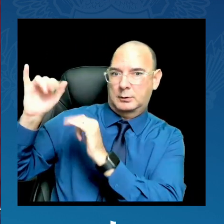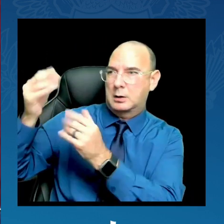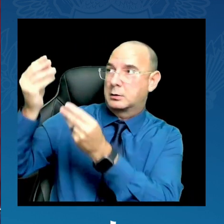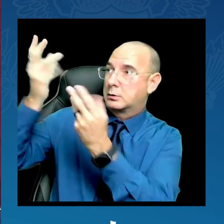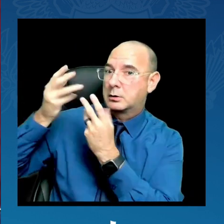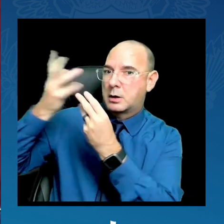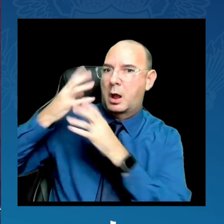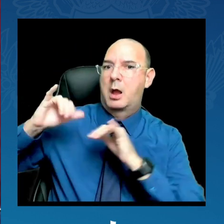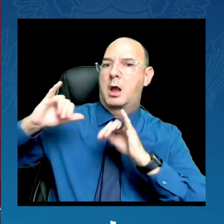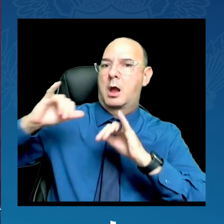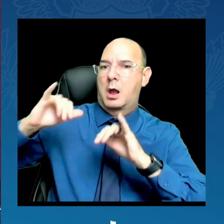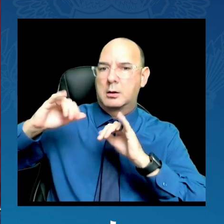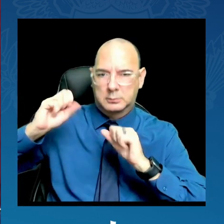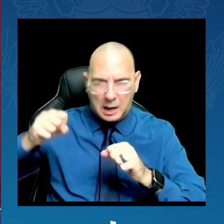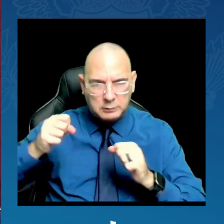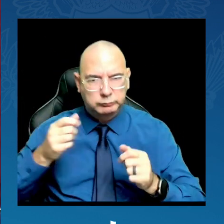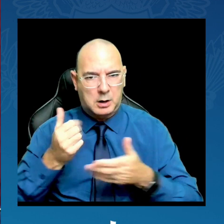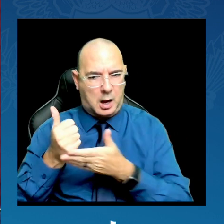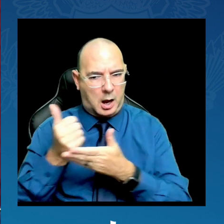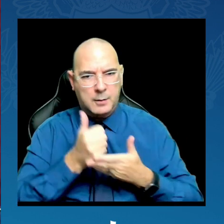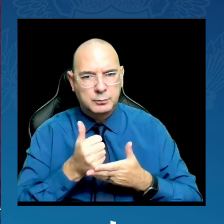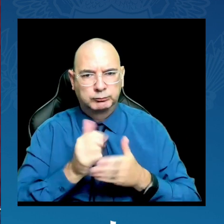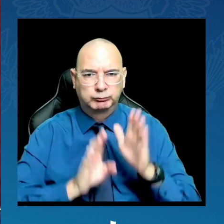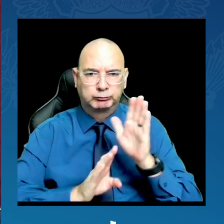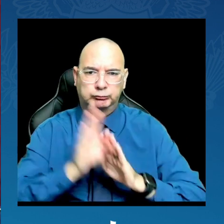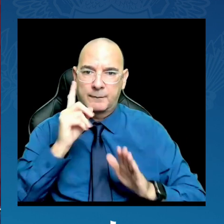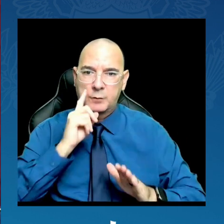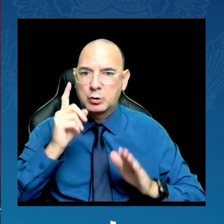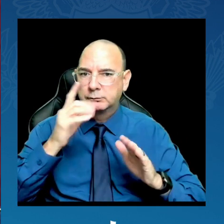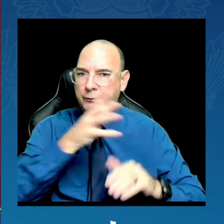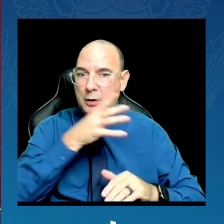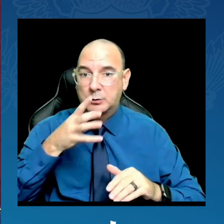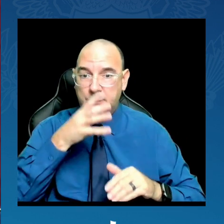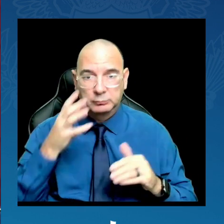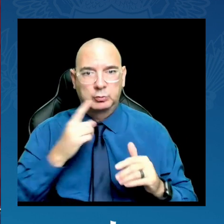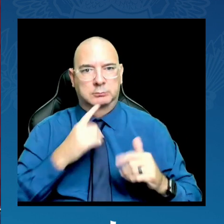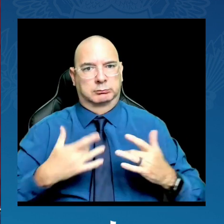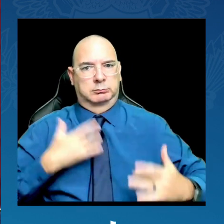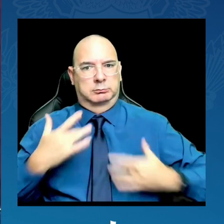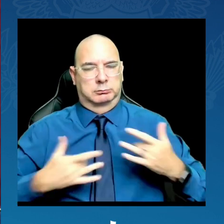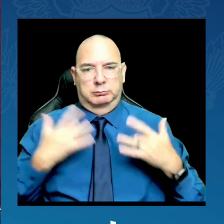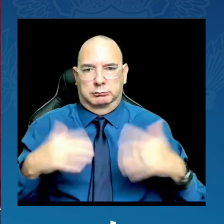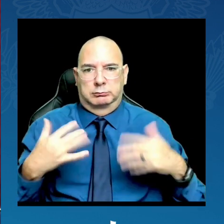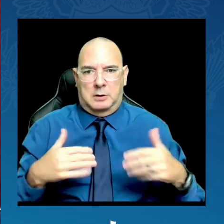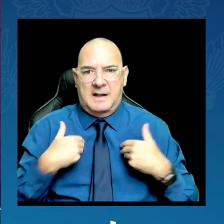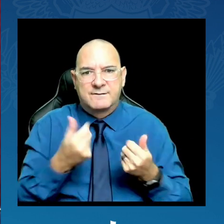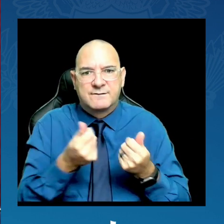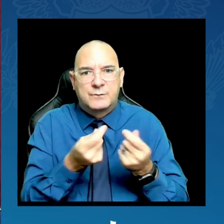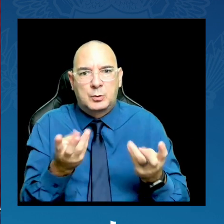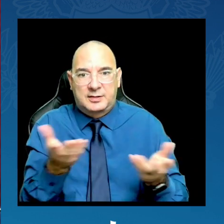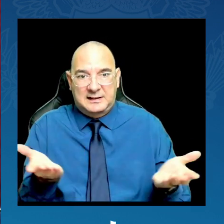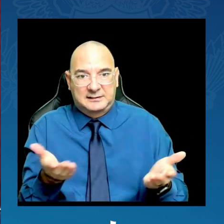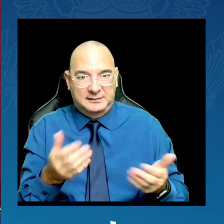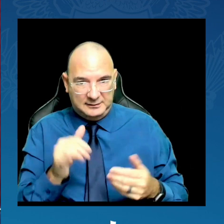So we are very excited to be able to have resources from this council and the science that we need to deal with,